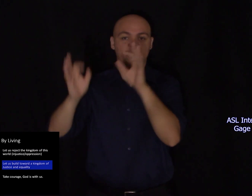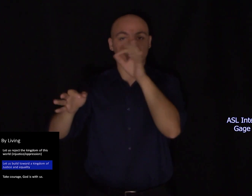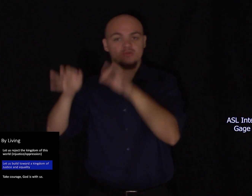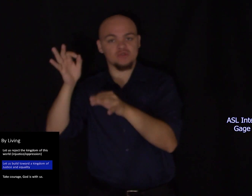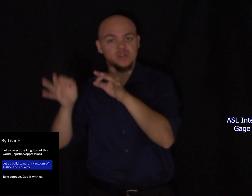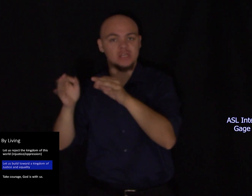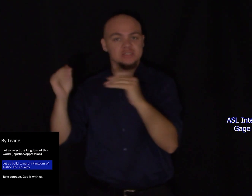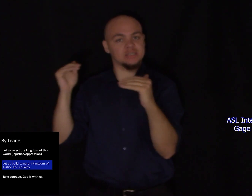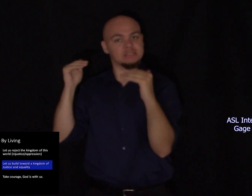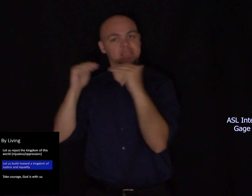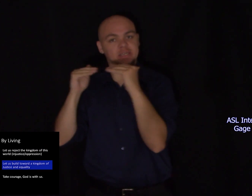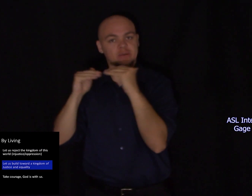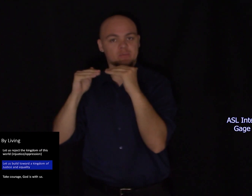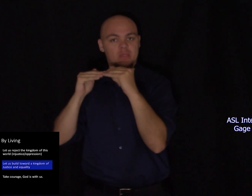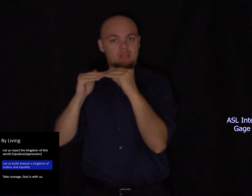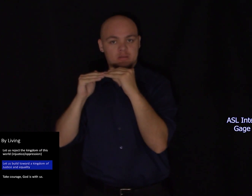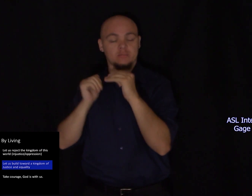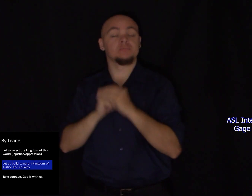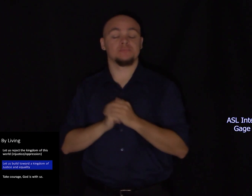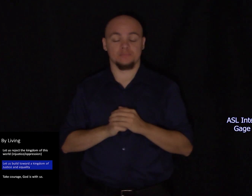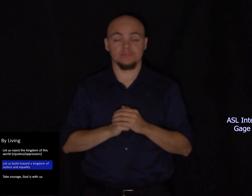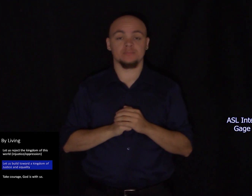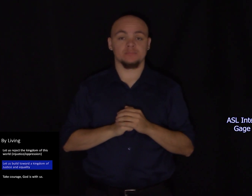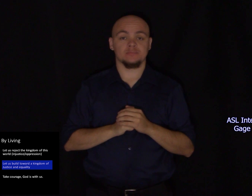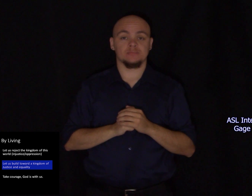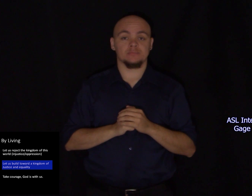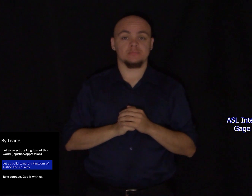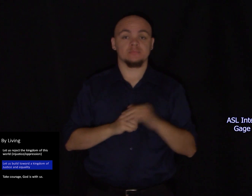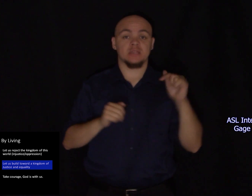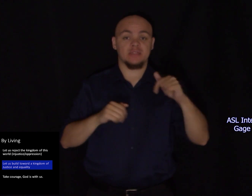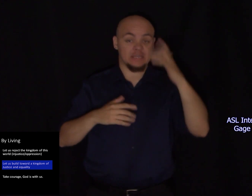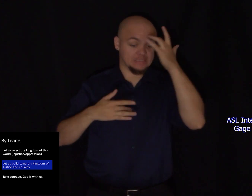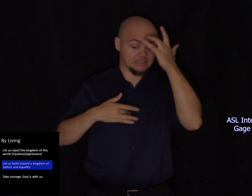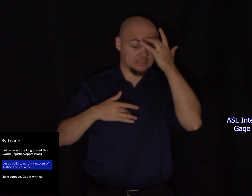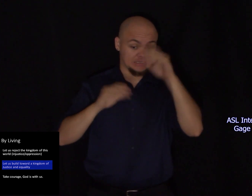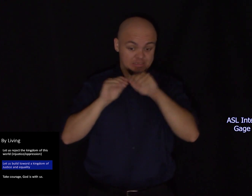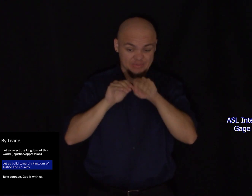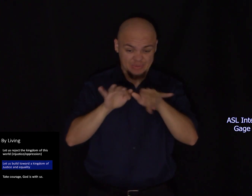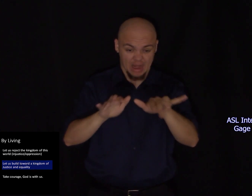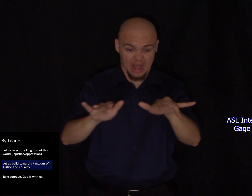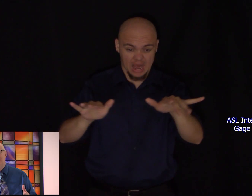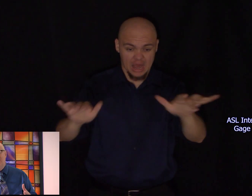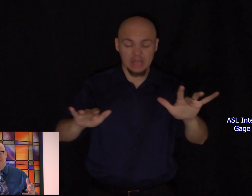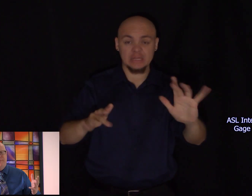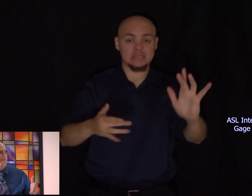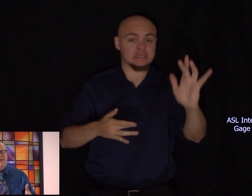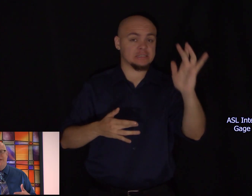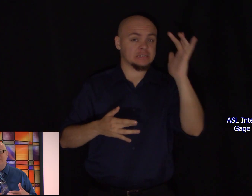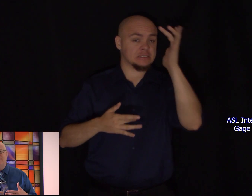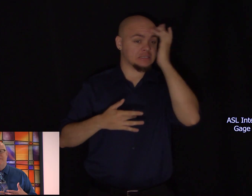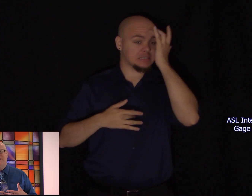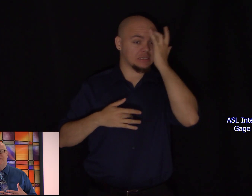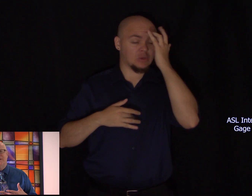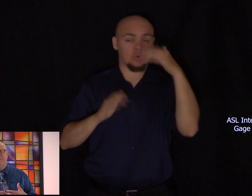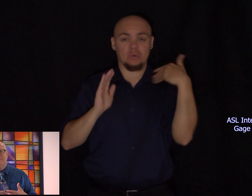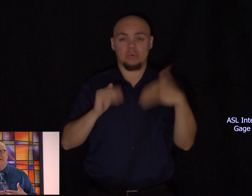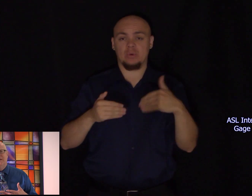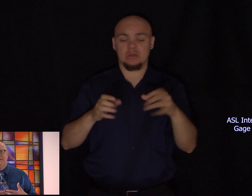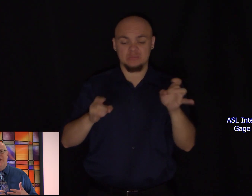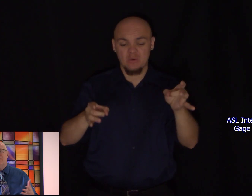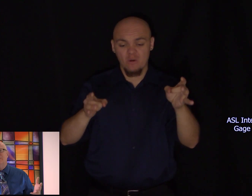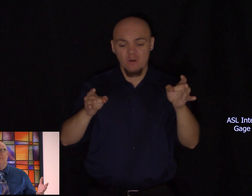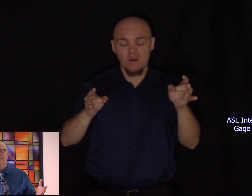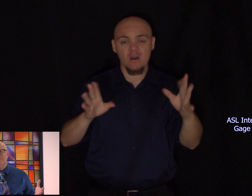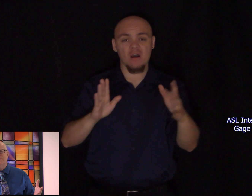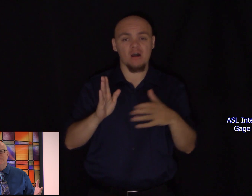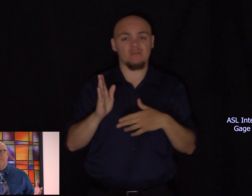which is a kingdom of justice and equality this pandemic is revealing some terrible truths that